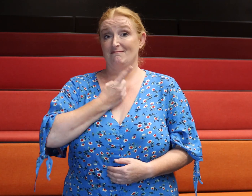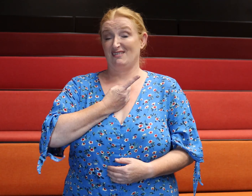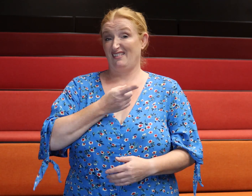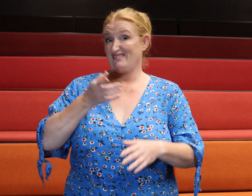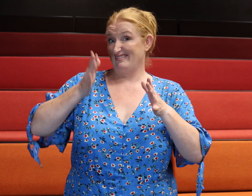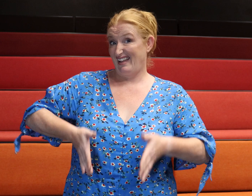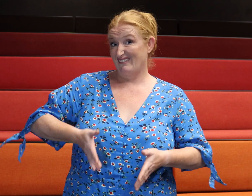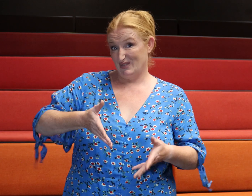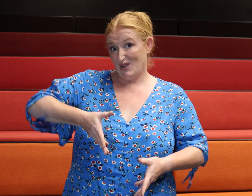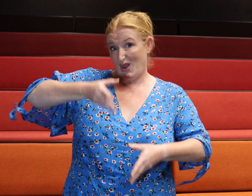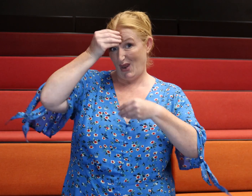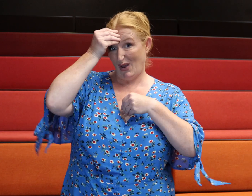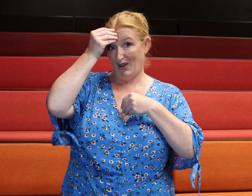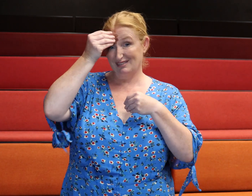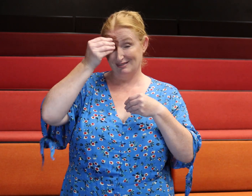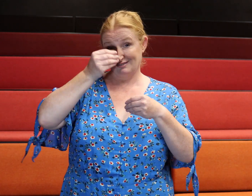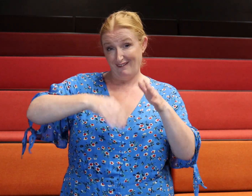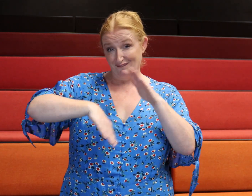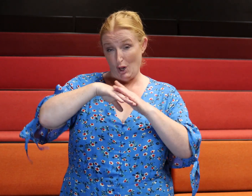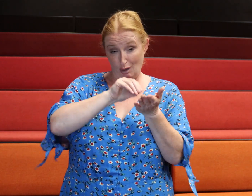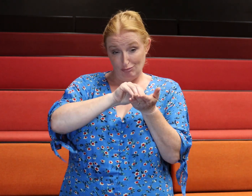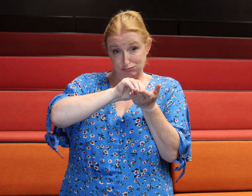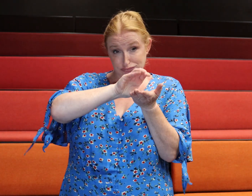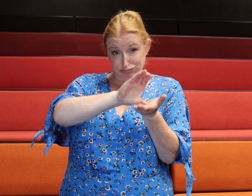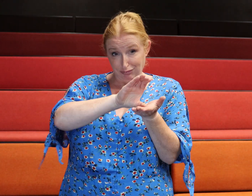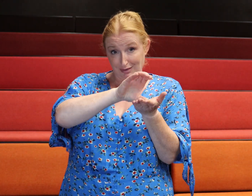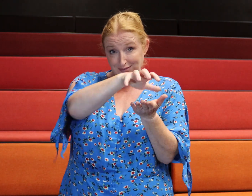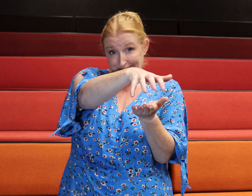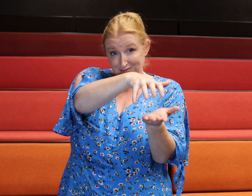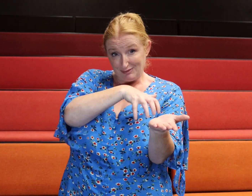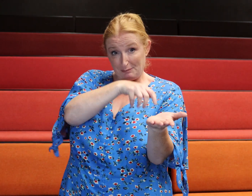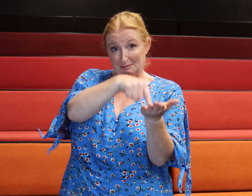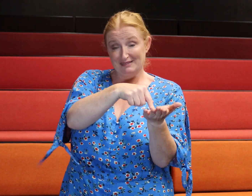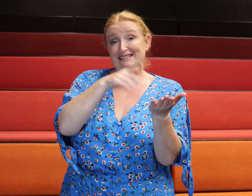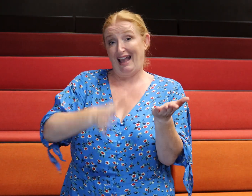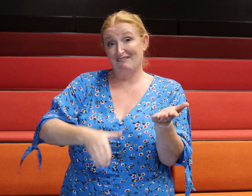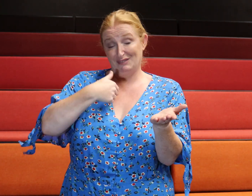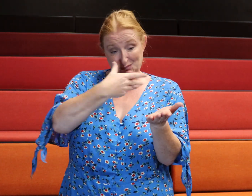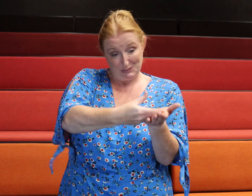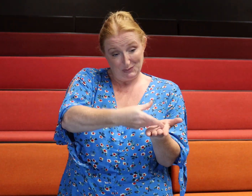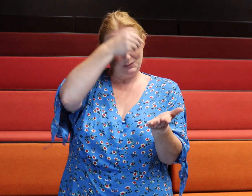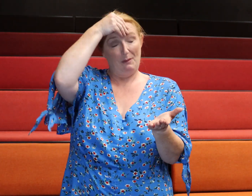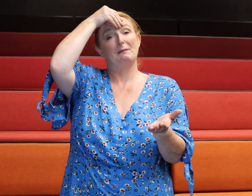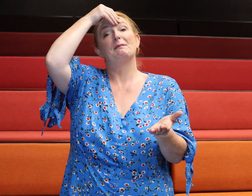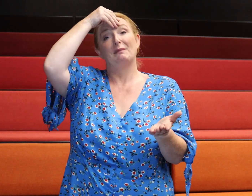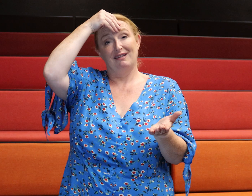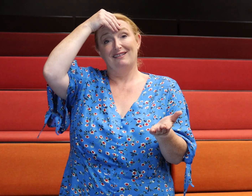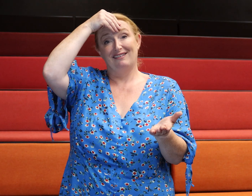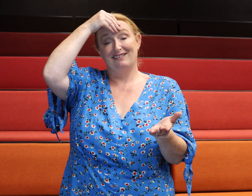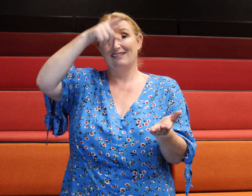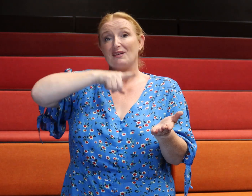I have to learn every single script for every show, because